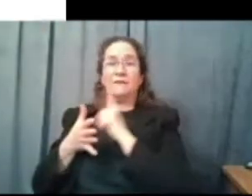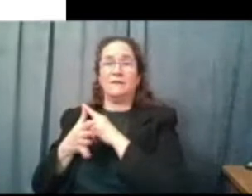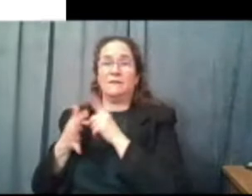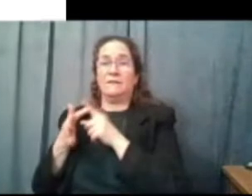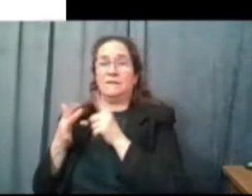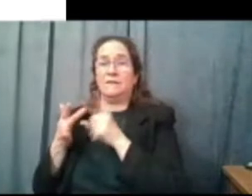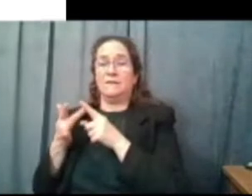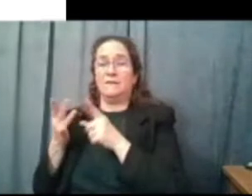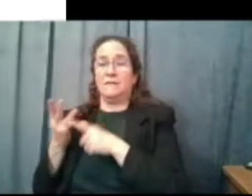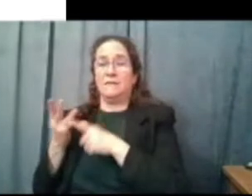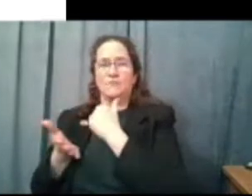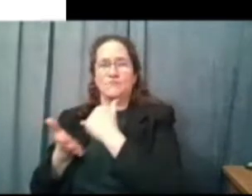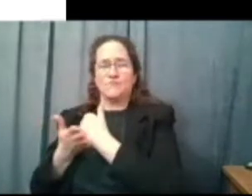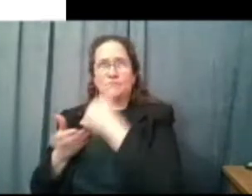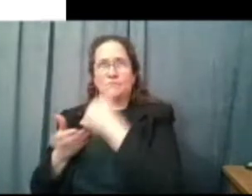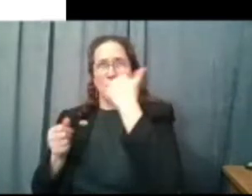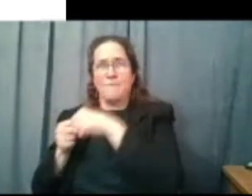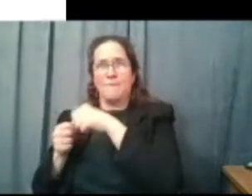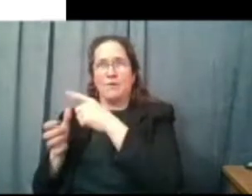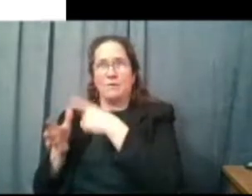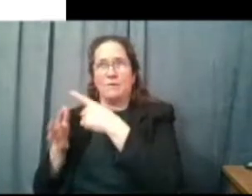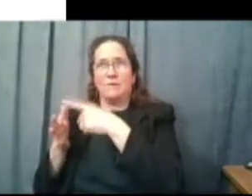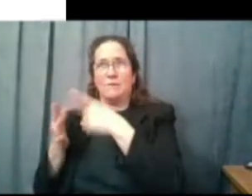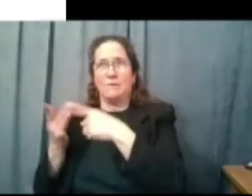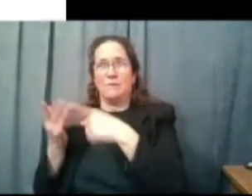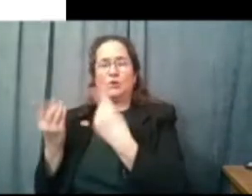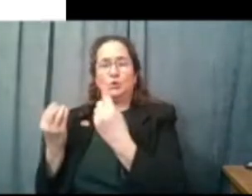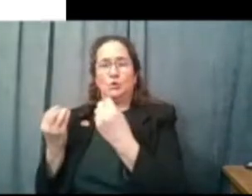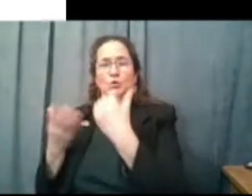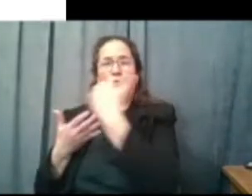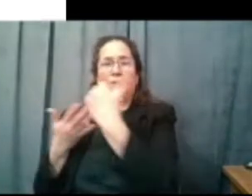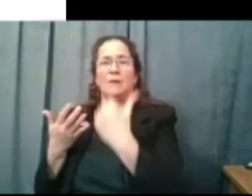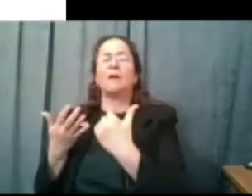It really helps support that, and it also when